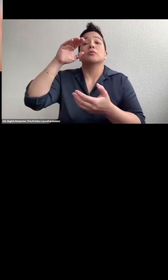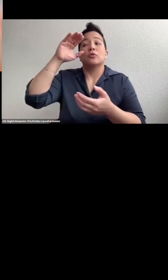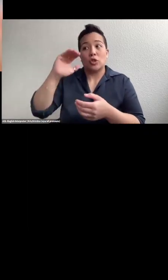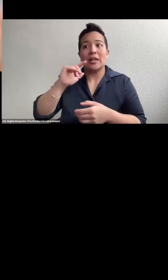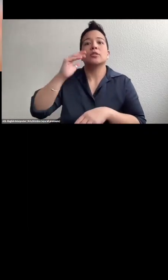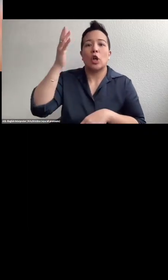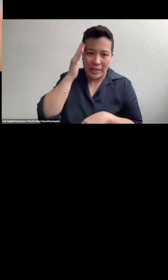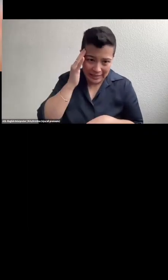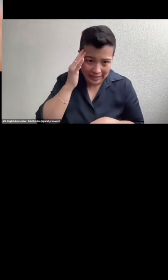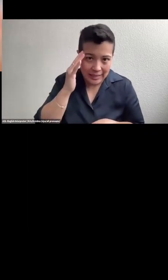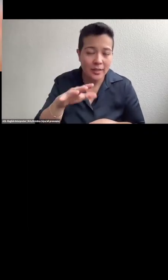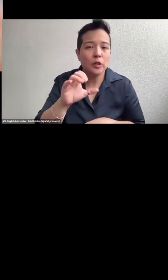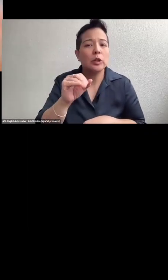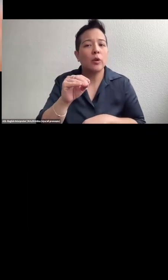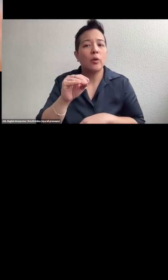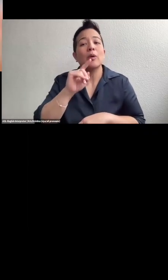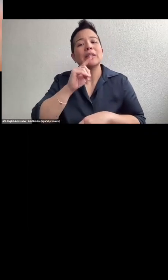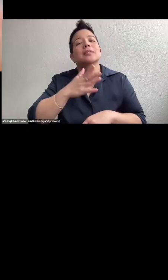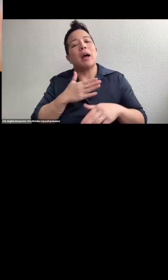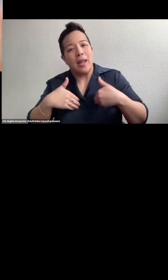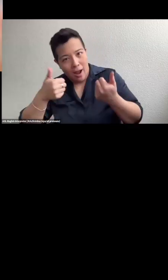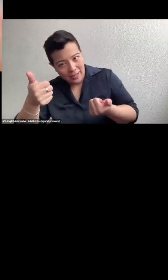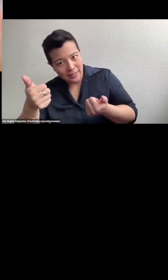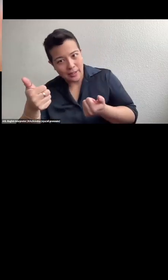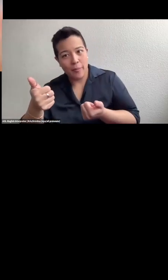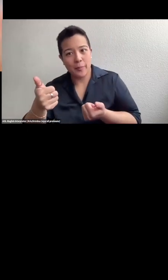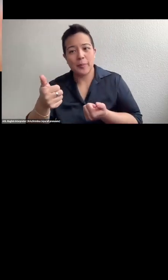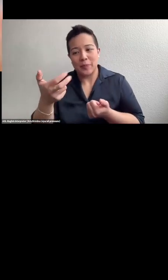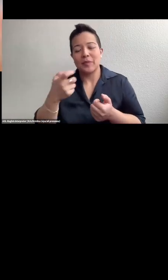so is my youngest. He is also autistic.